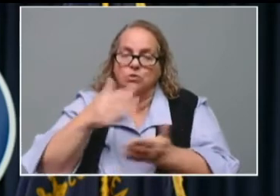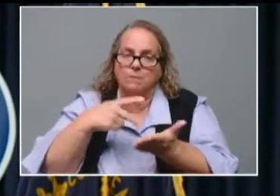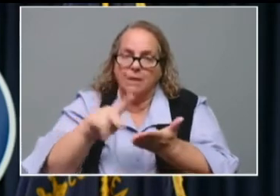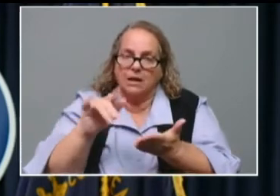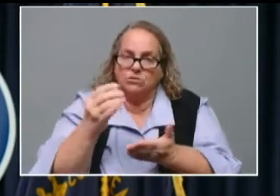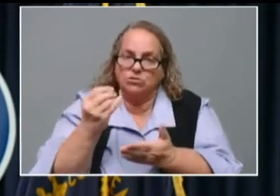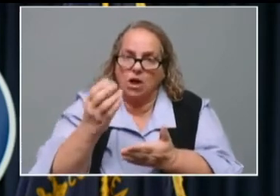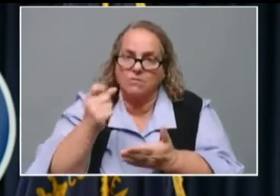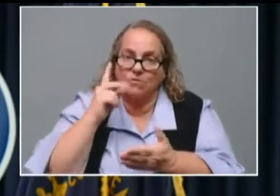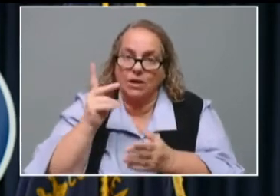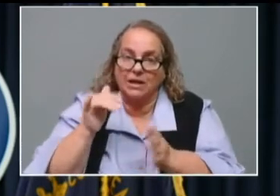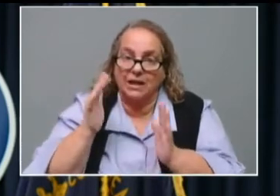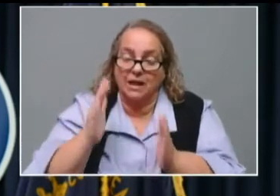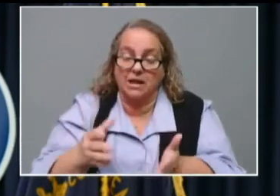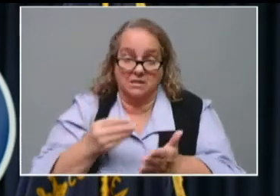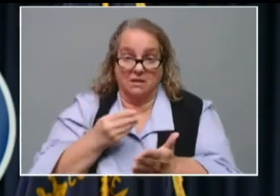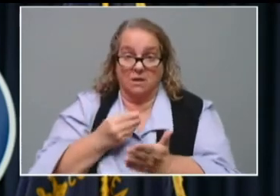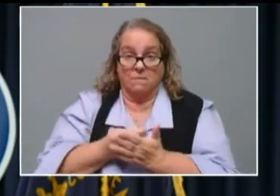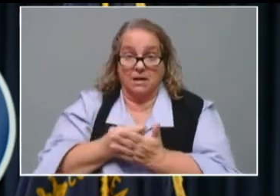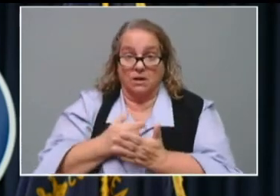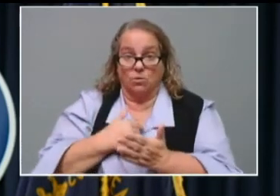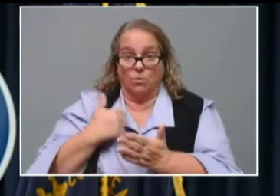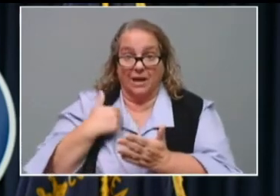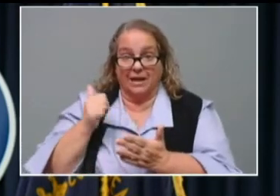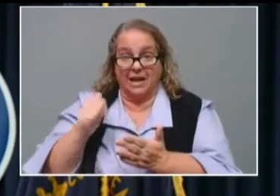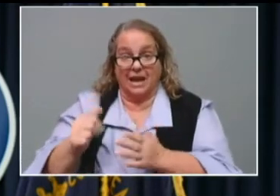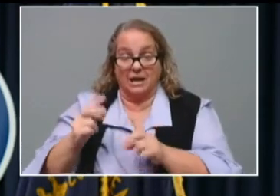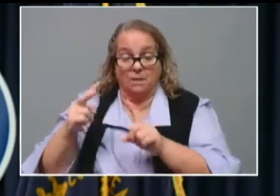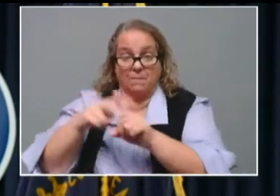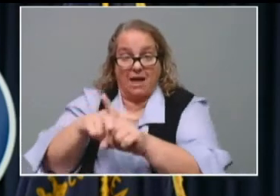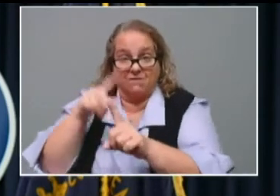the Brent Spence bridge is for economically significant bridges and